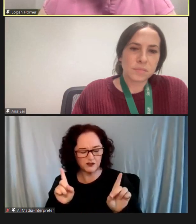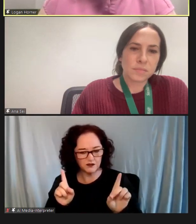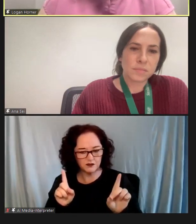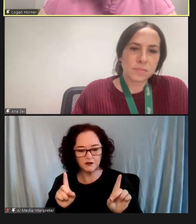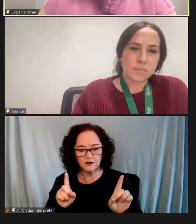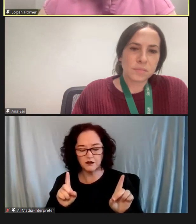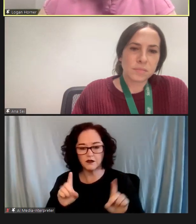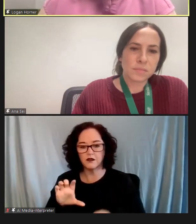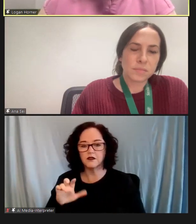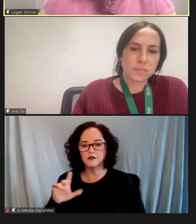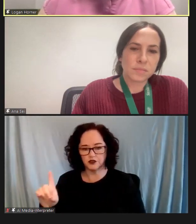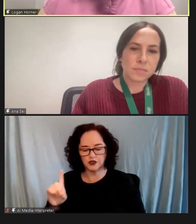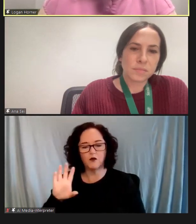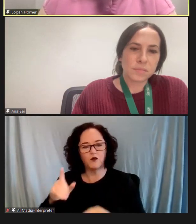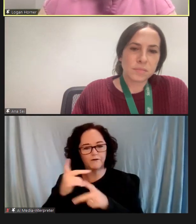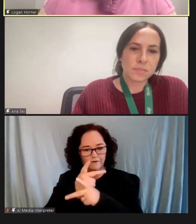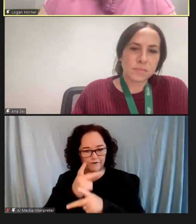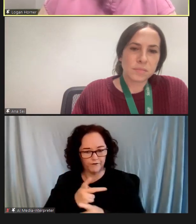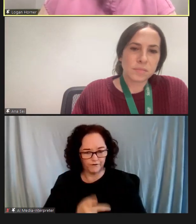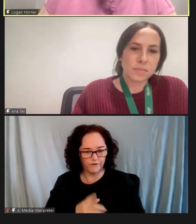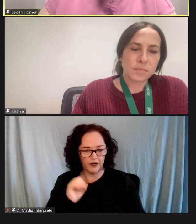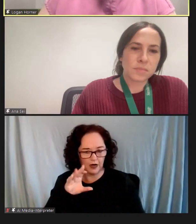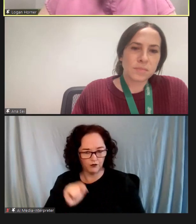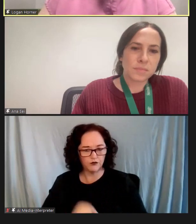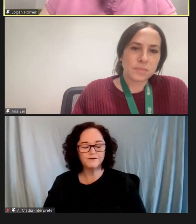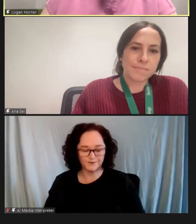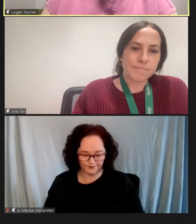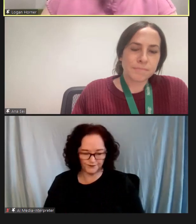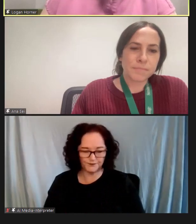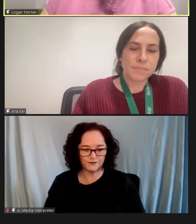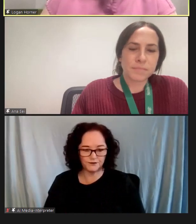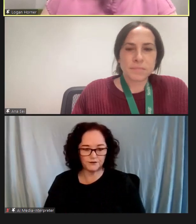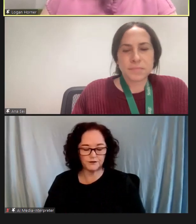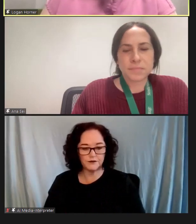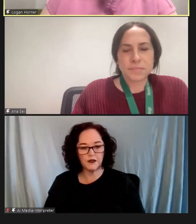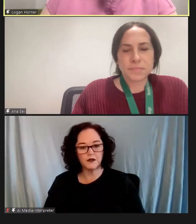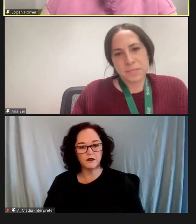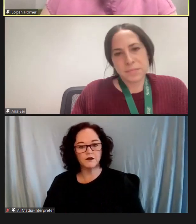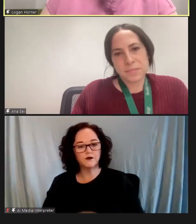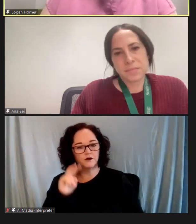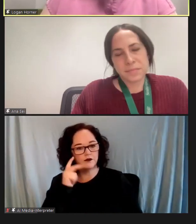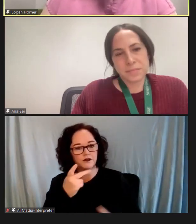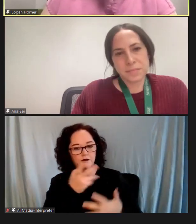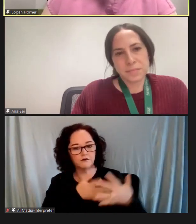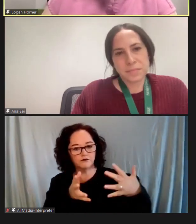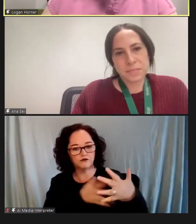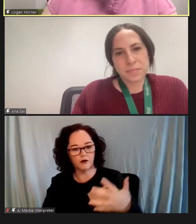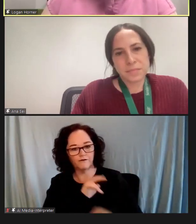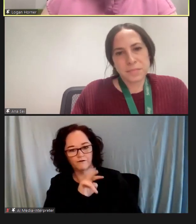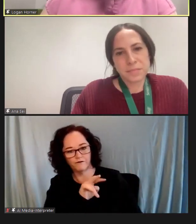here okay so when we look at this and